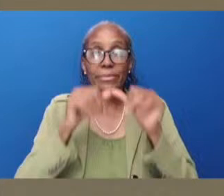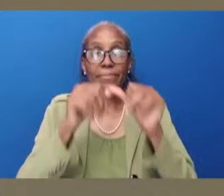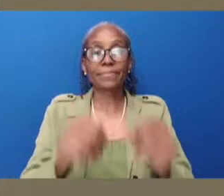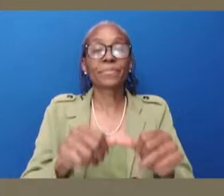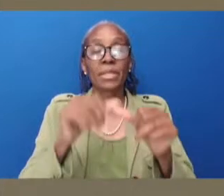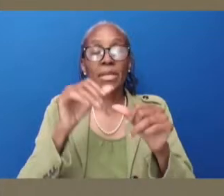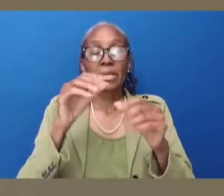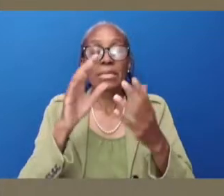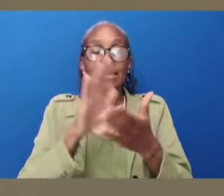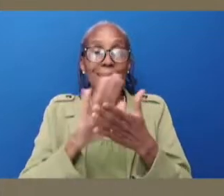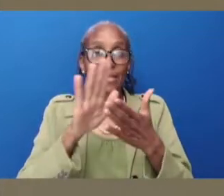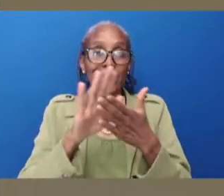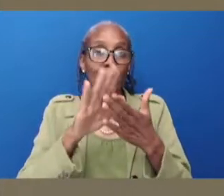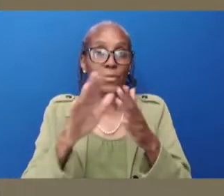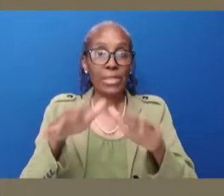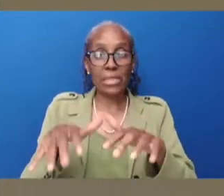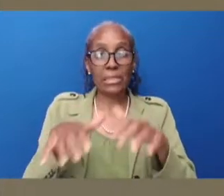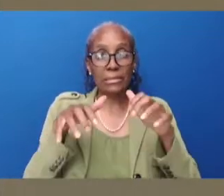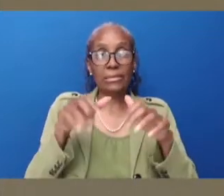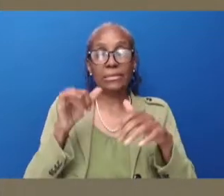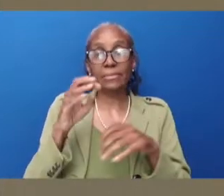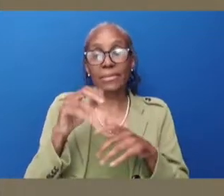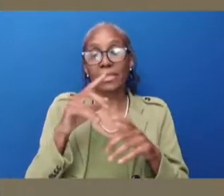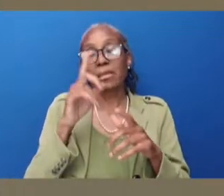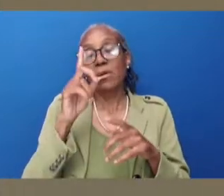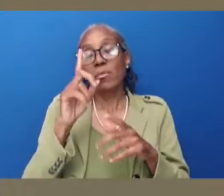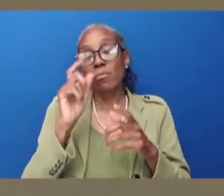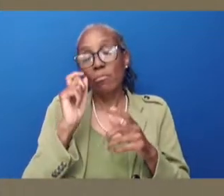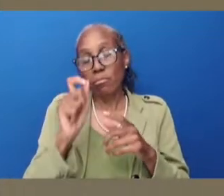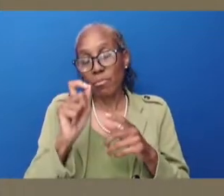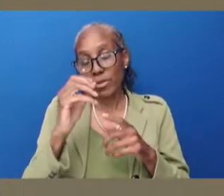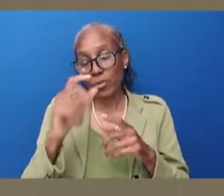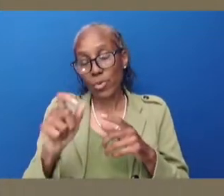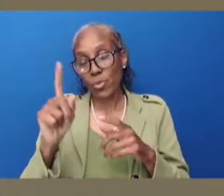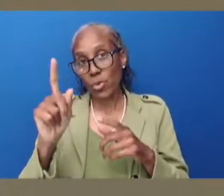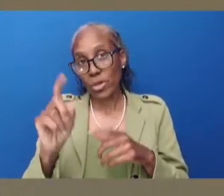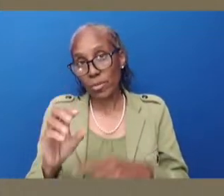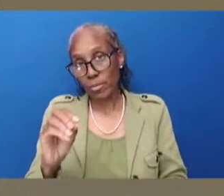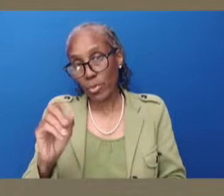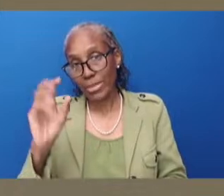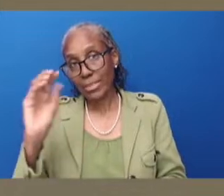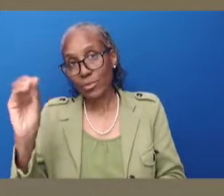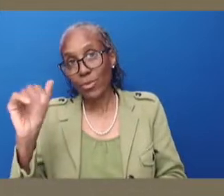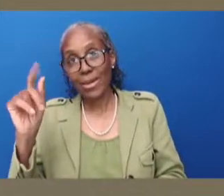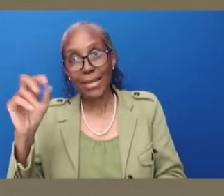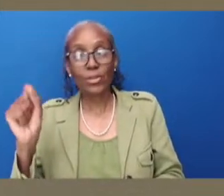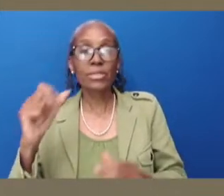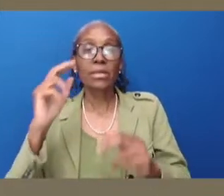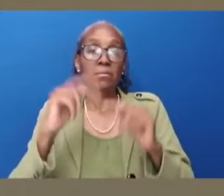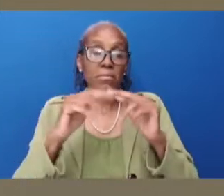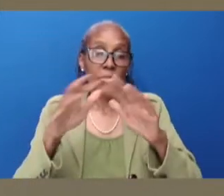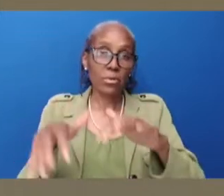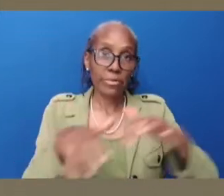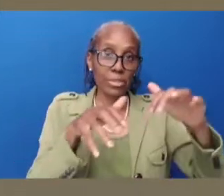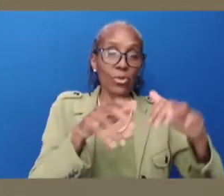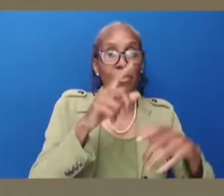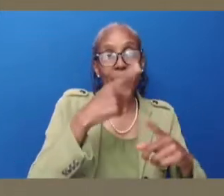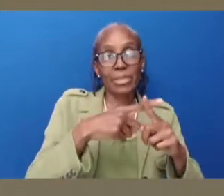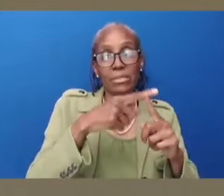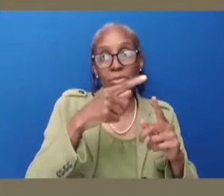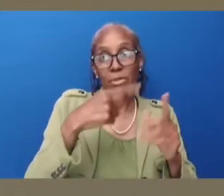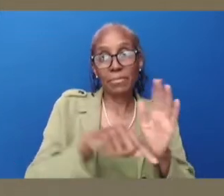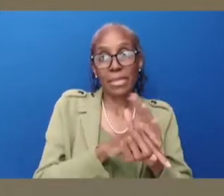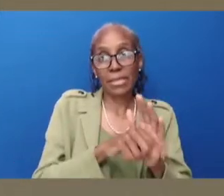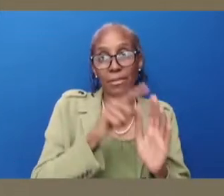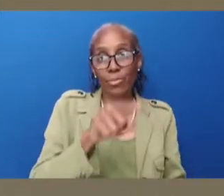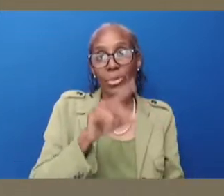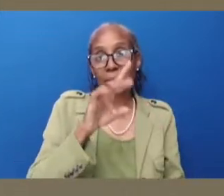CONVEYANCE OF A PERMANENT